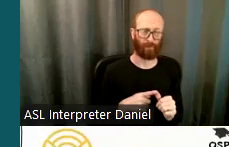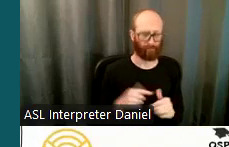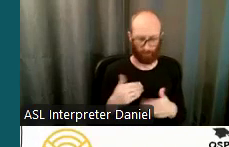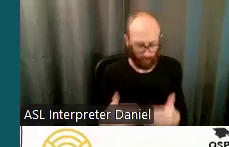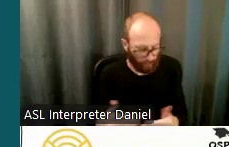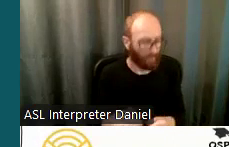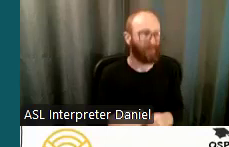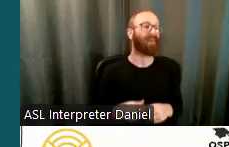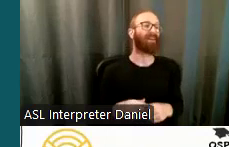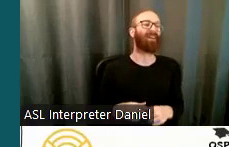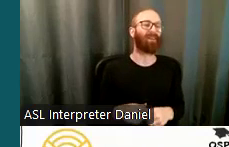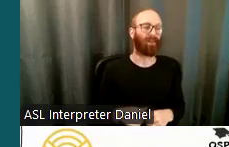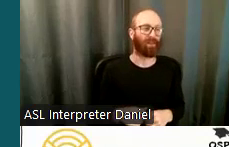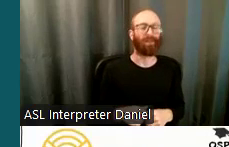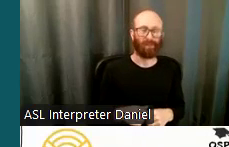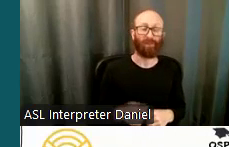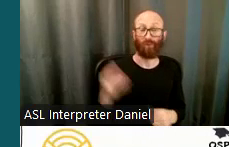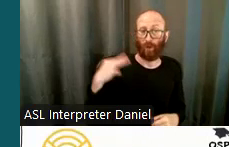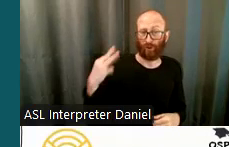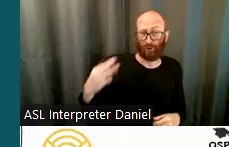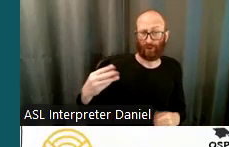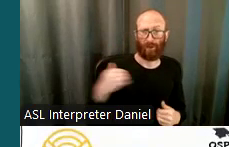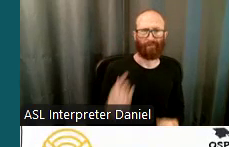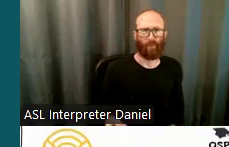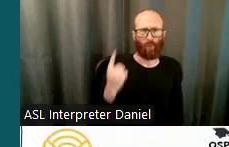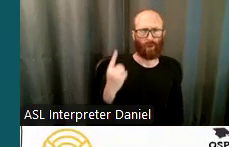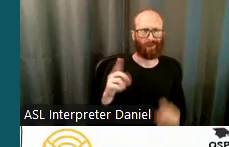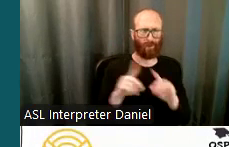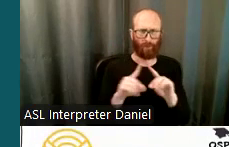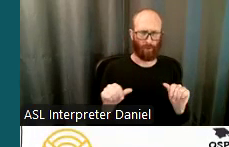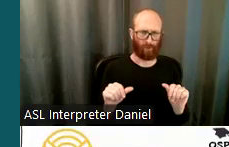there is one diploma in Washington state and one set of requirements to